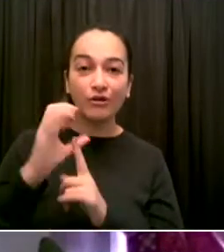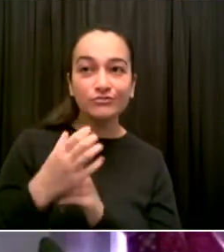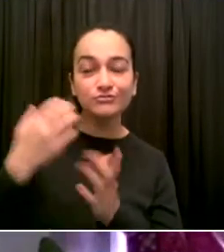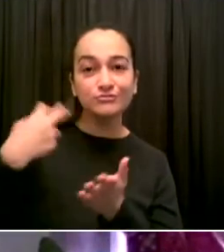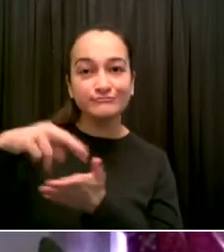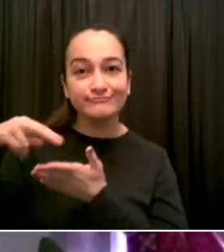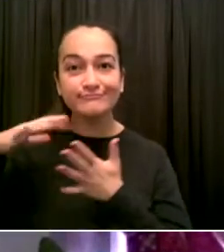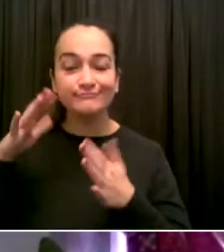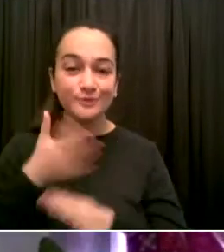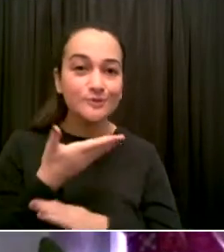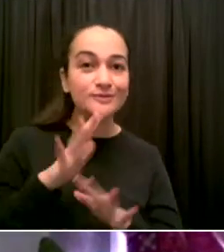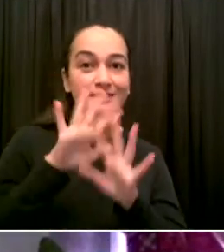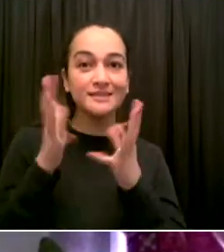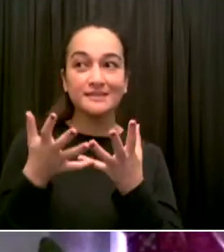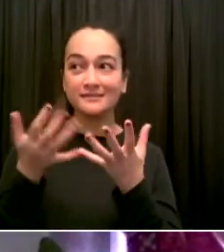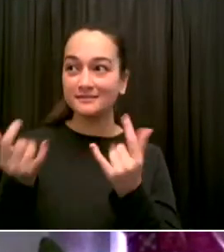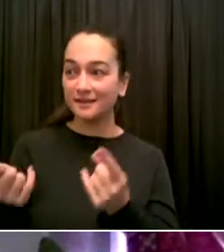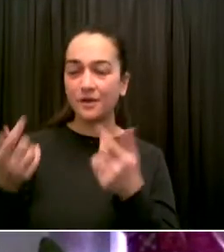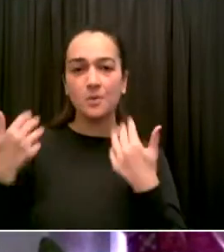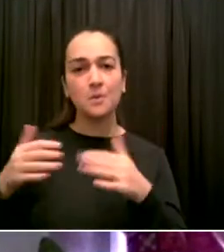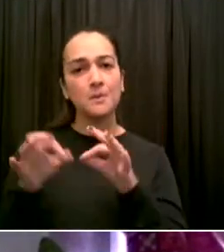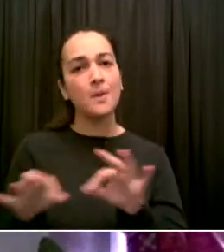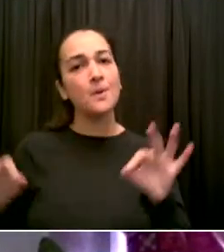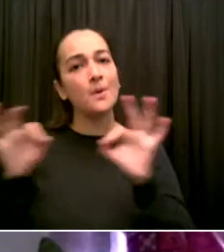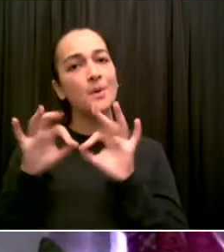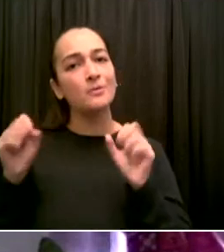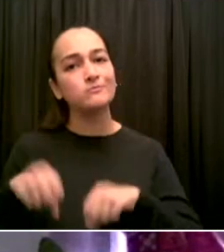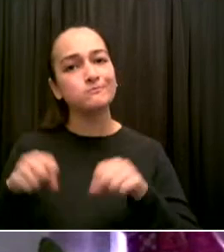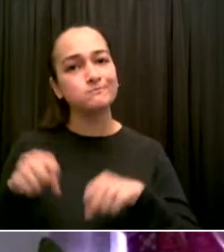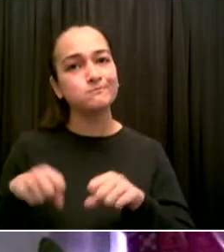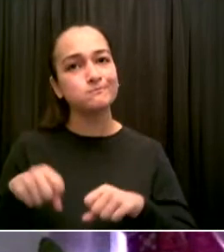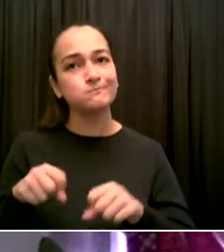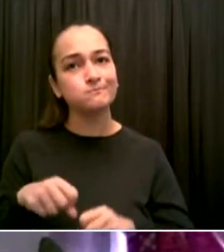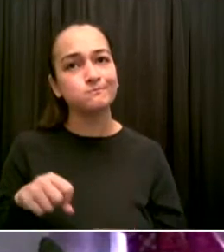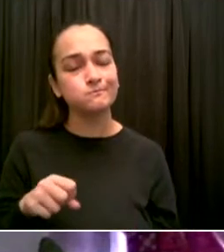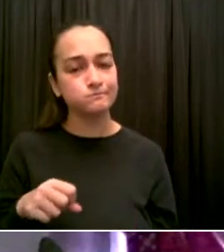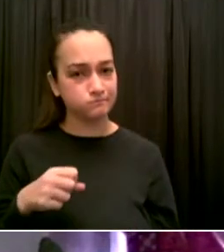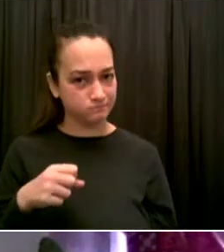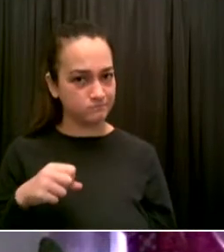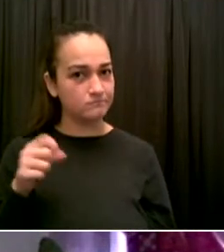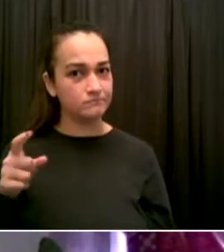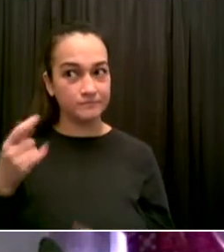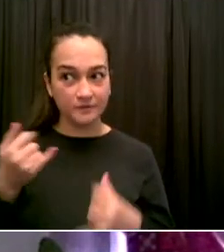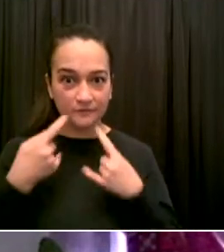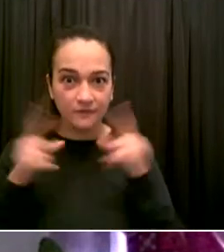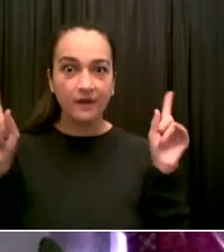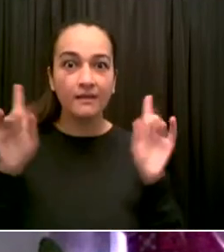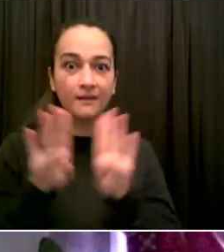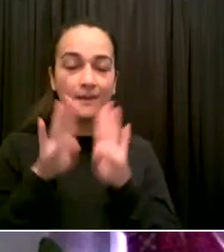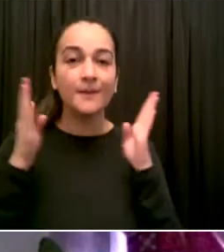IT WAS SO THRILLING, THAT VERY